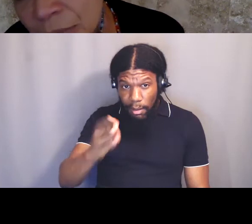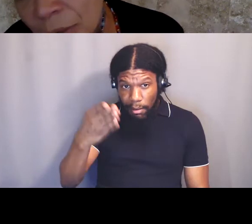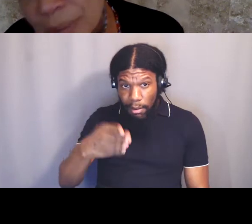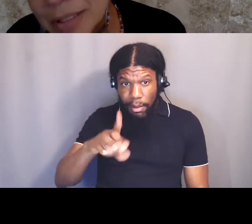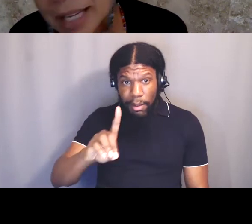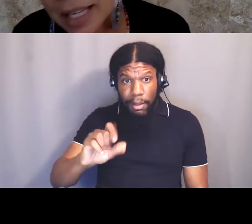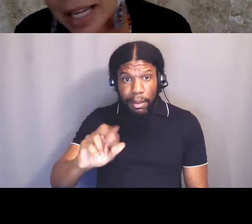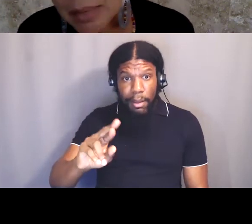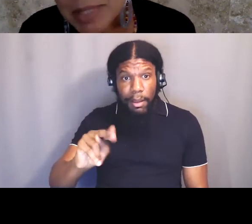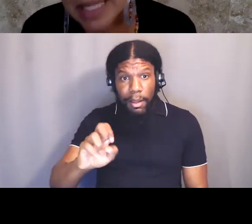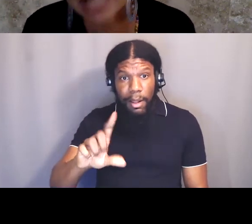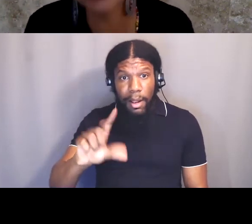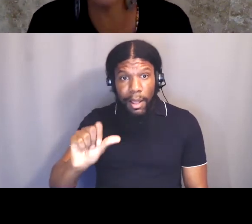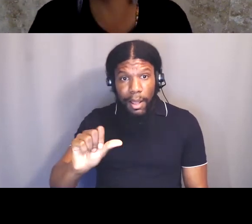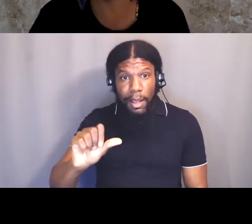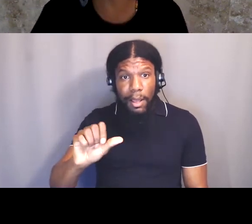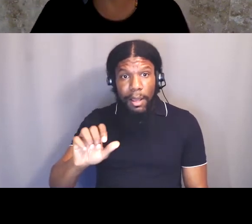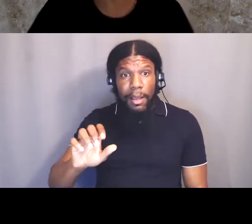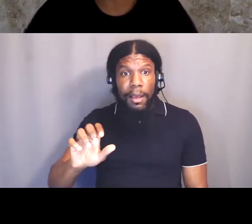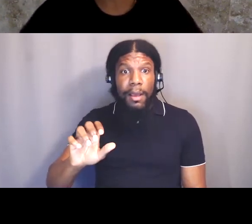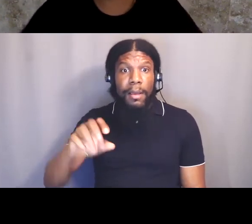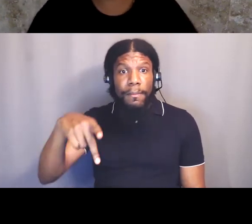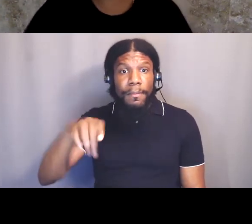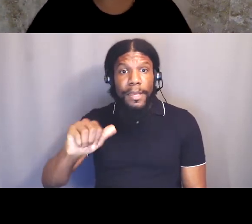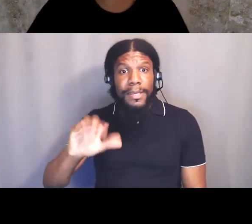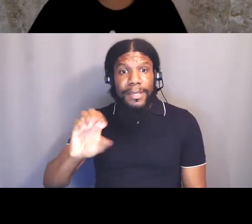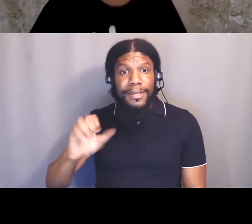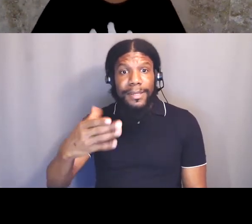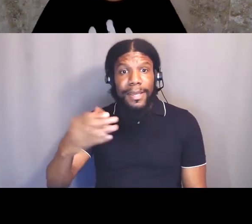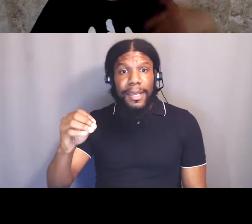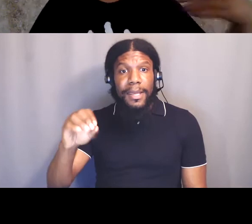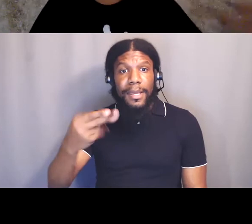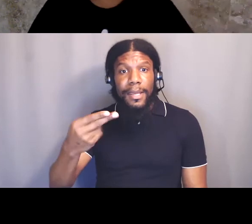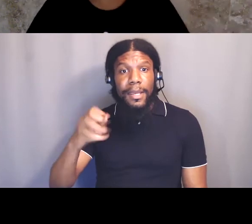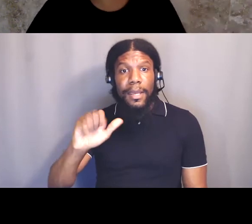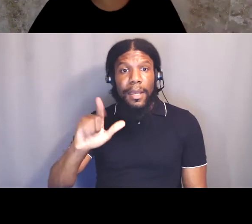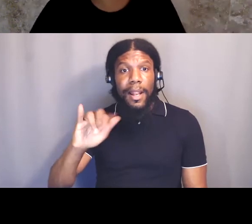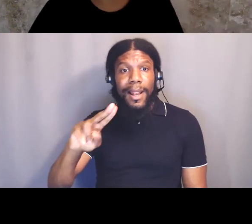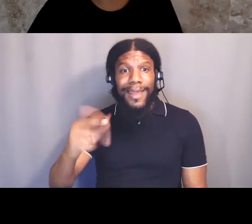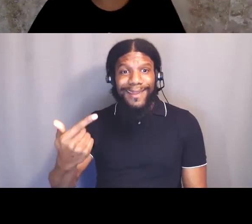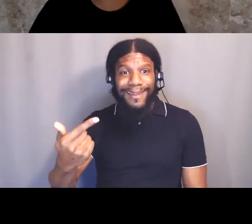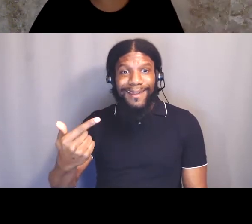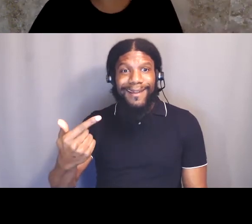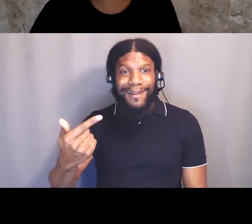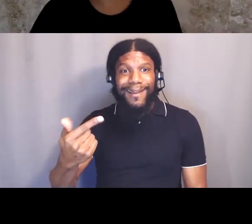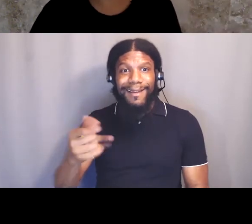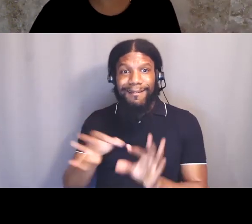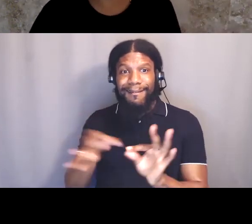tinyurl.com/darnellapeaceandhealing. And as we talk about not martyring ourselves,